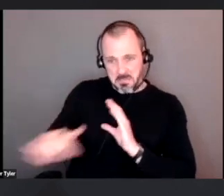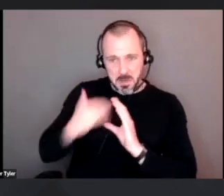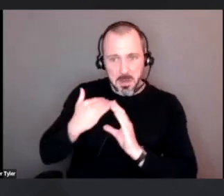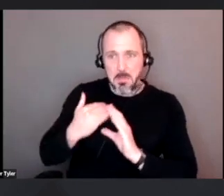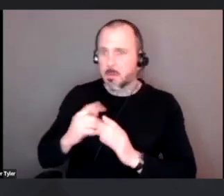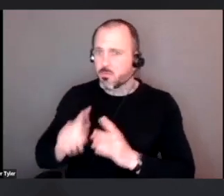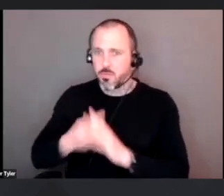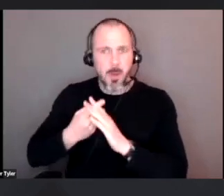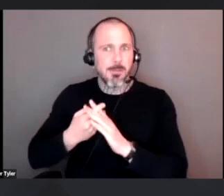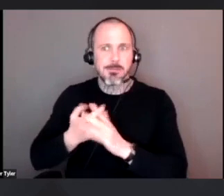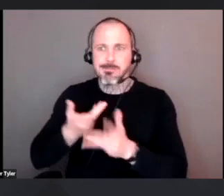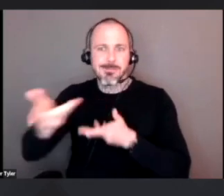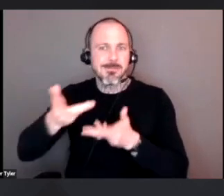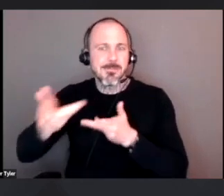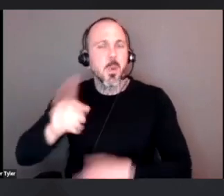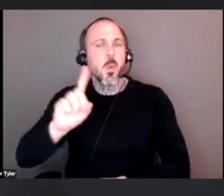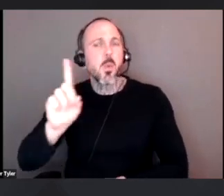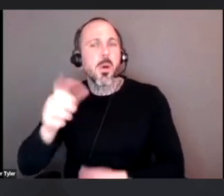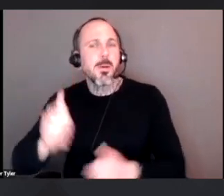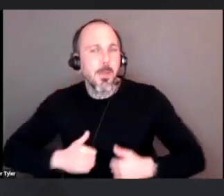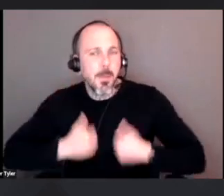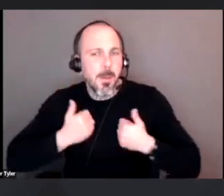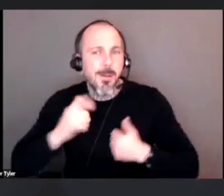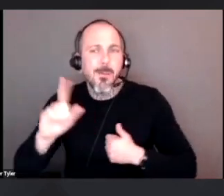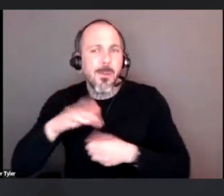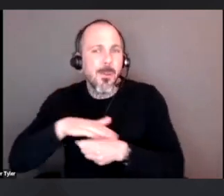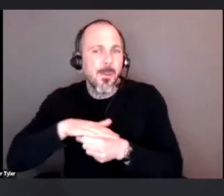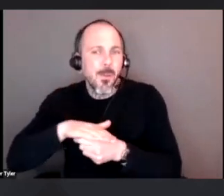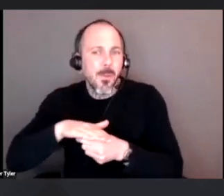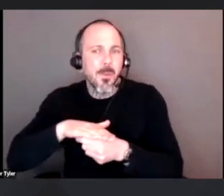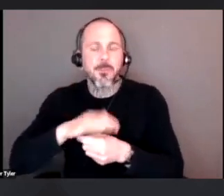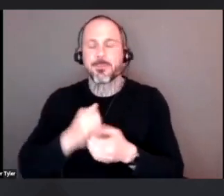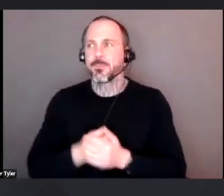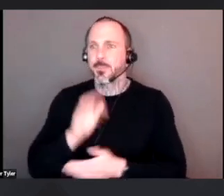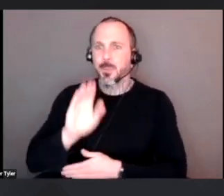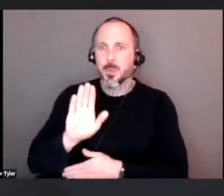the supported employment service provider in your area that can best fit the needs that you're looking for.